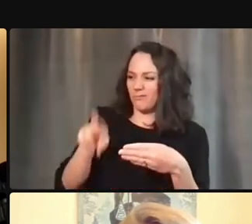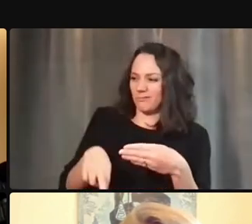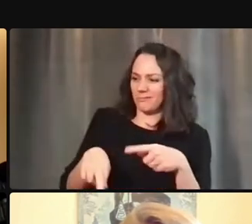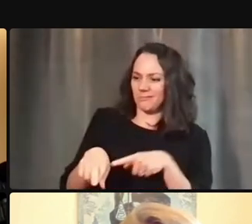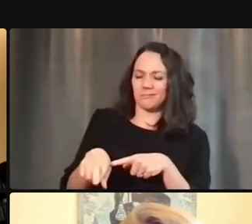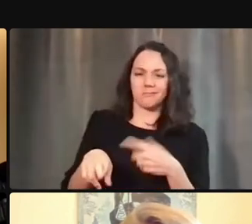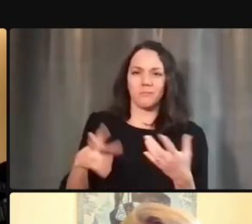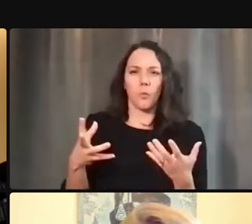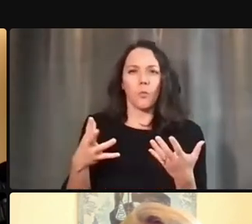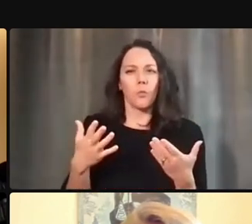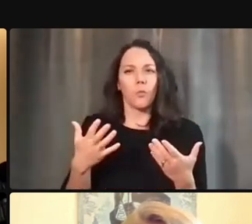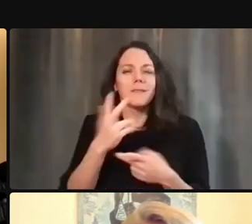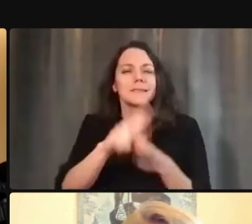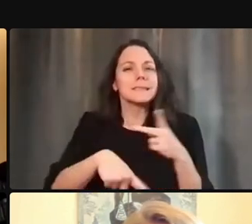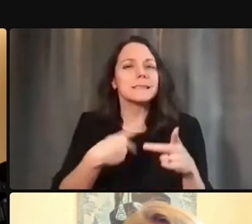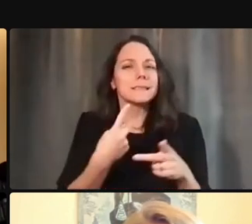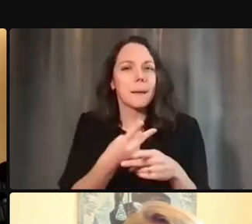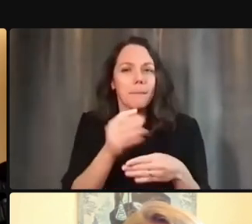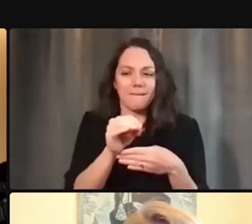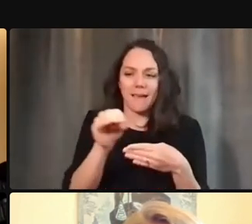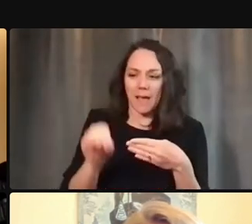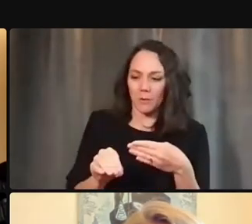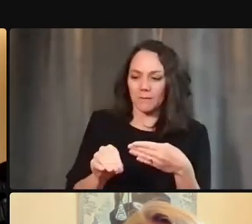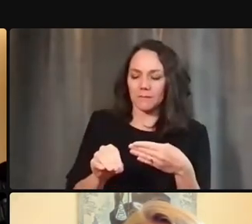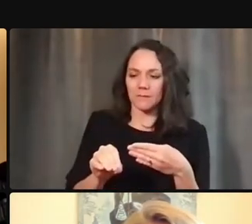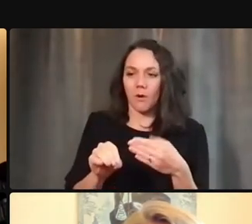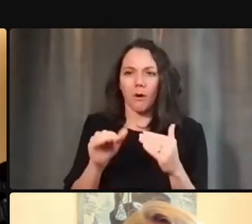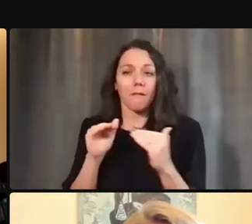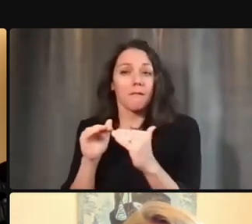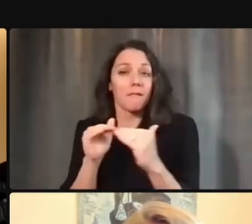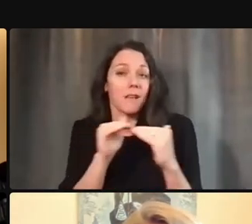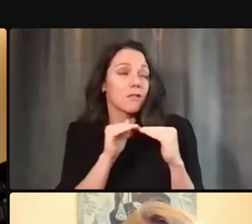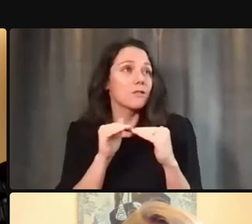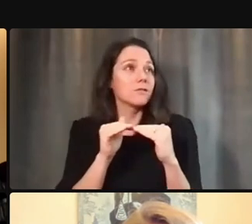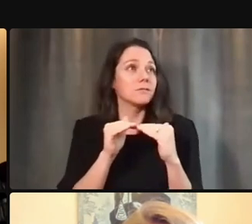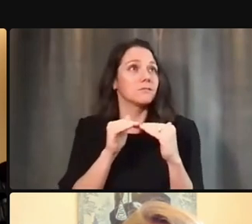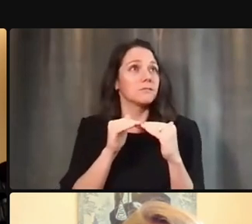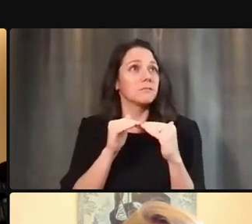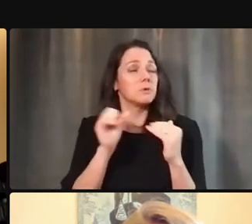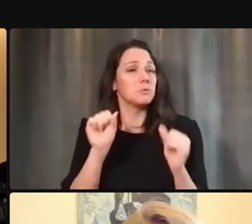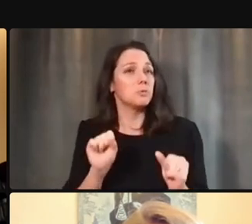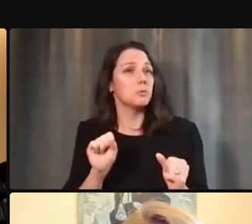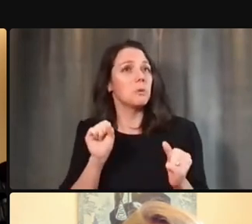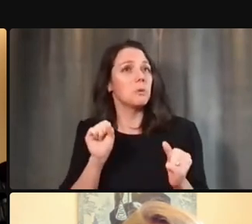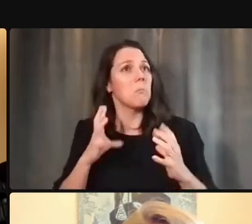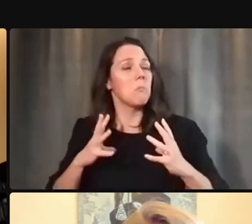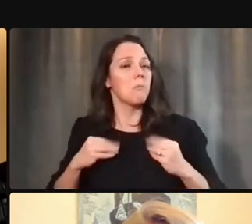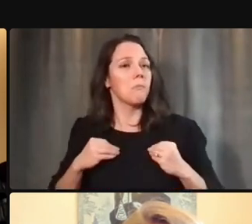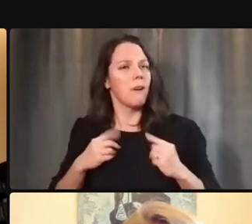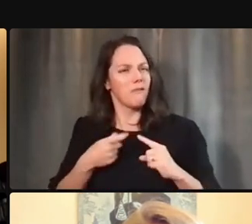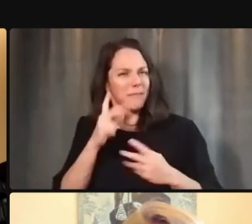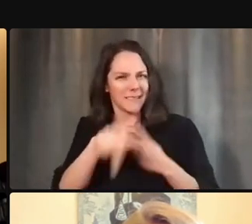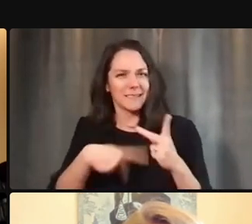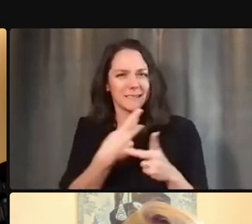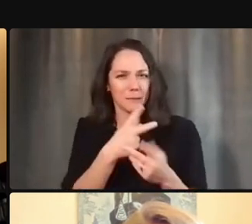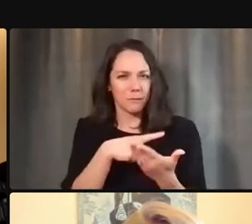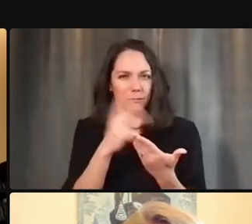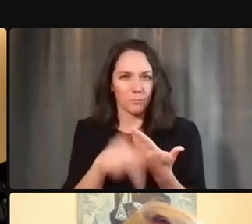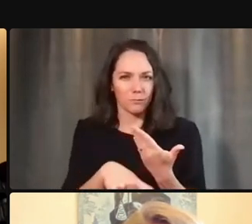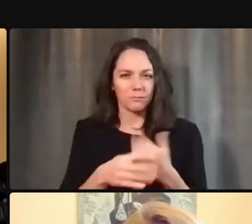reasonable or fair to expect of these types of programs? And what do you see as the distraction